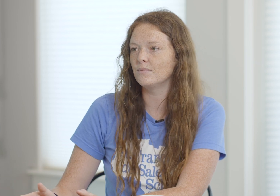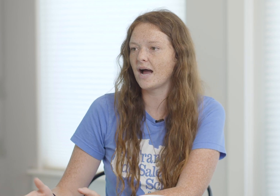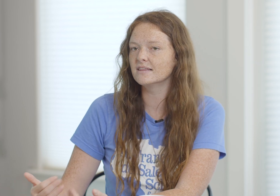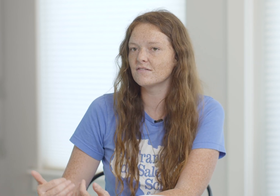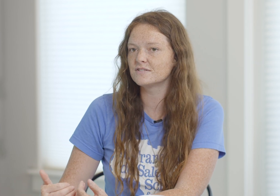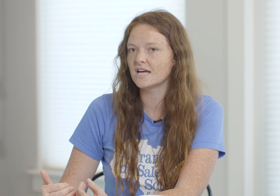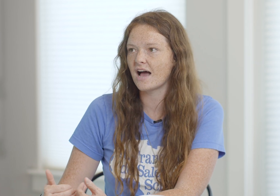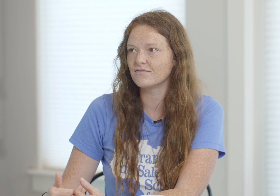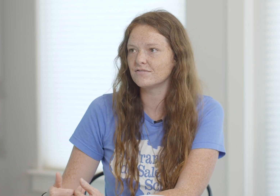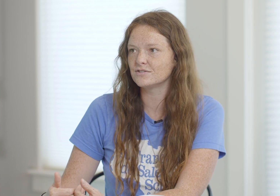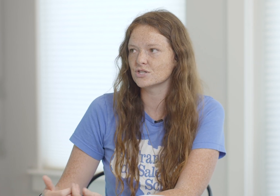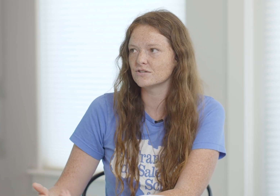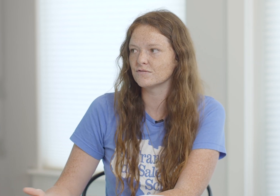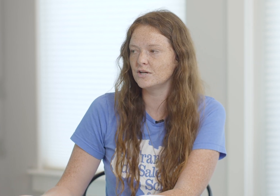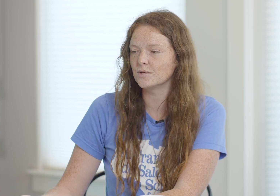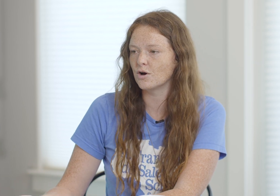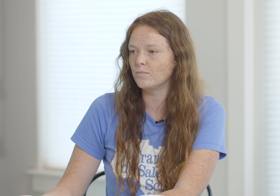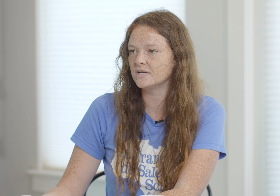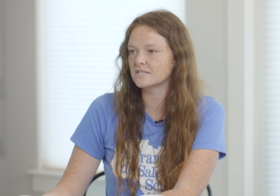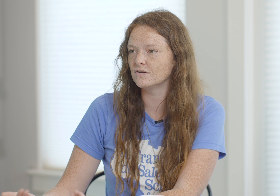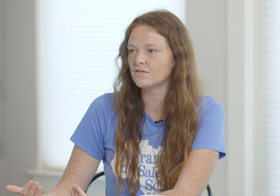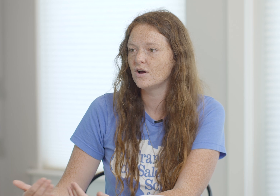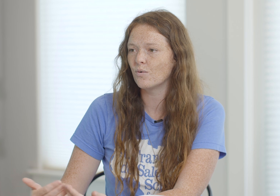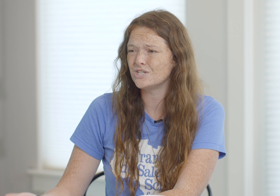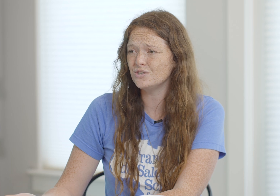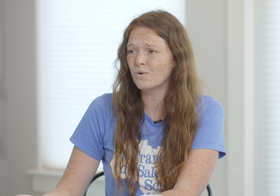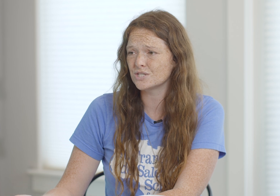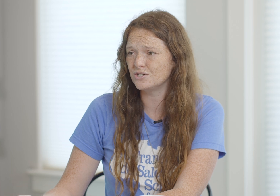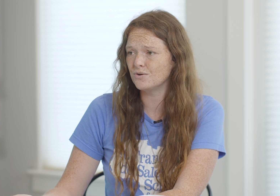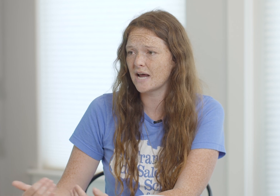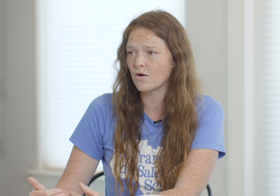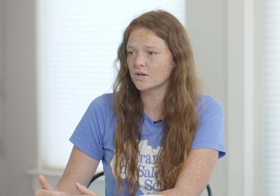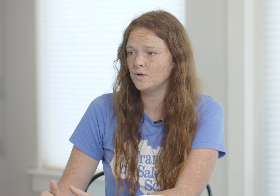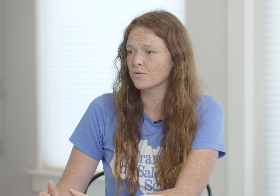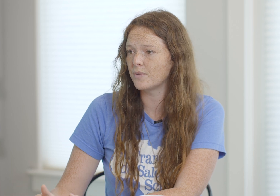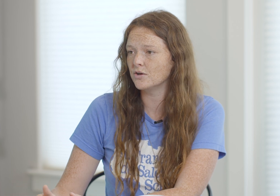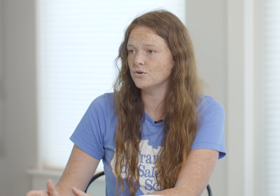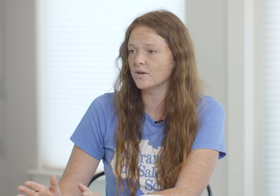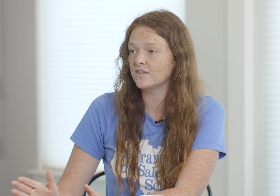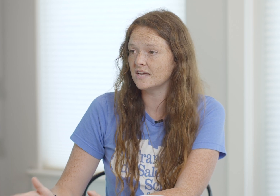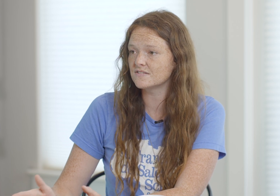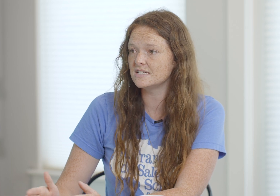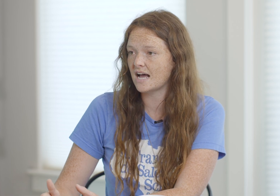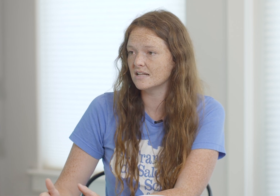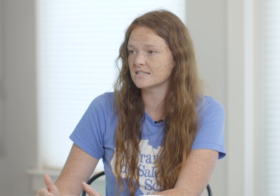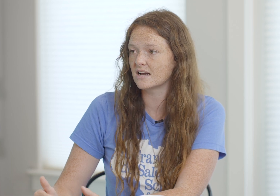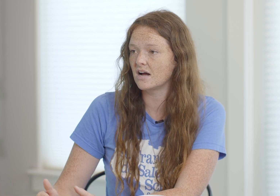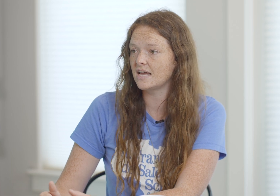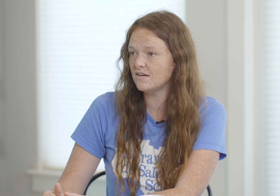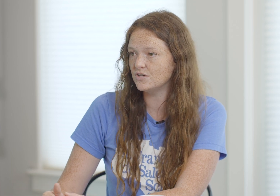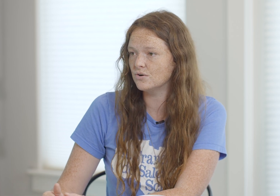I love to have just the freedom and the openness of what do you want to do and how can we propel you with the gifts and talents that God gave you